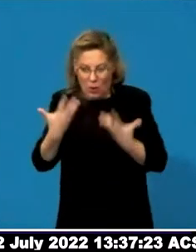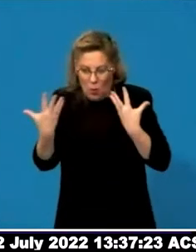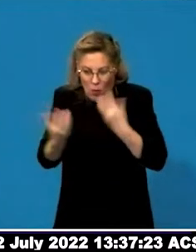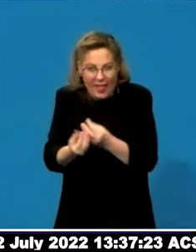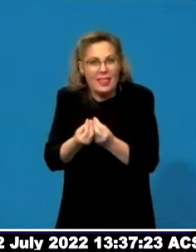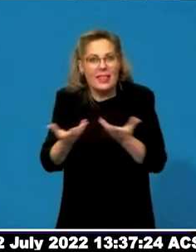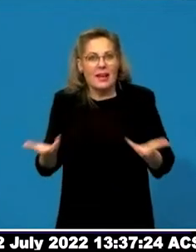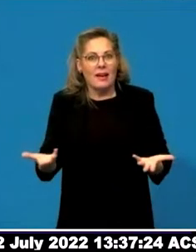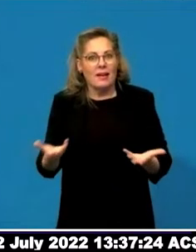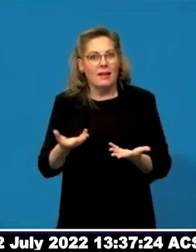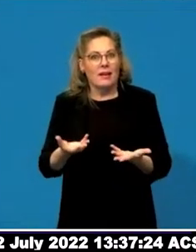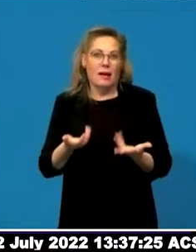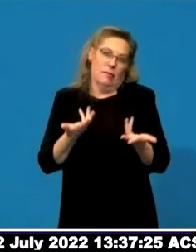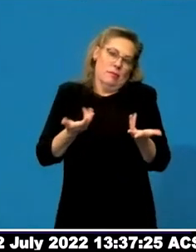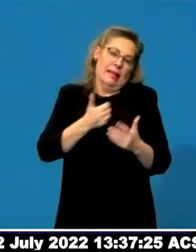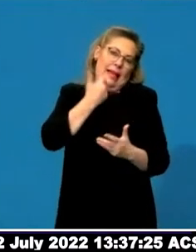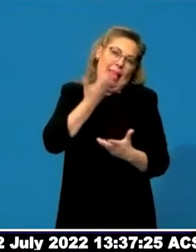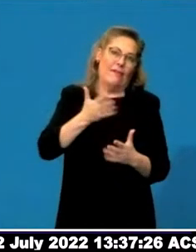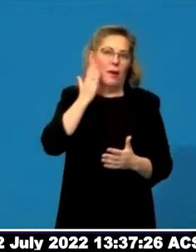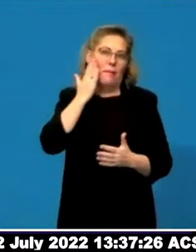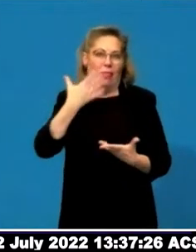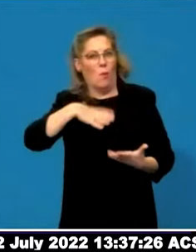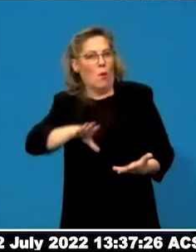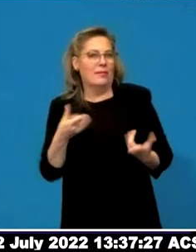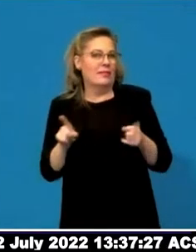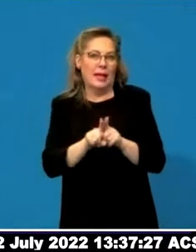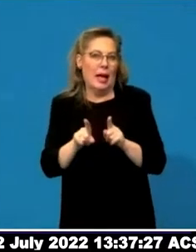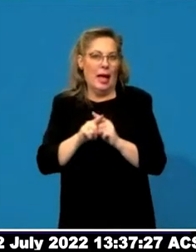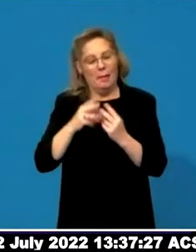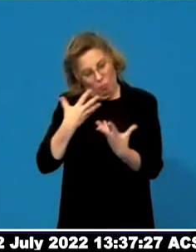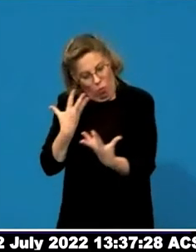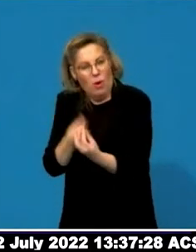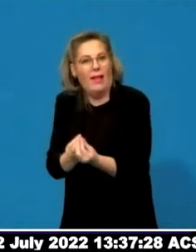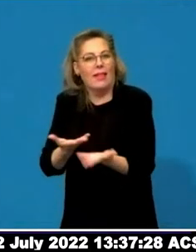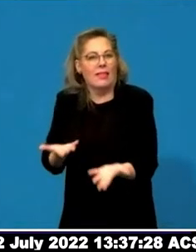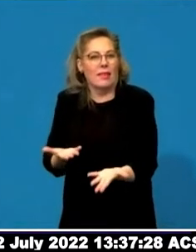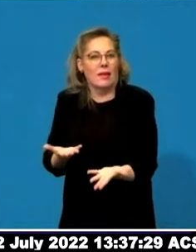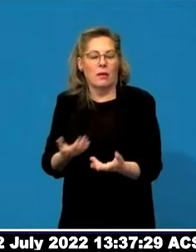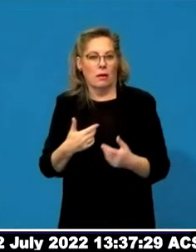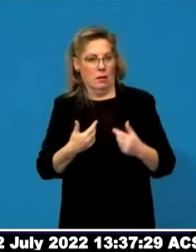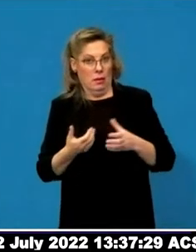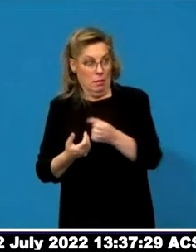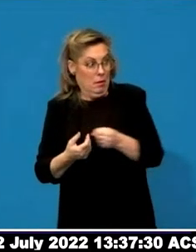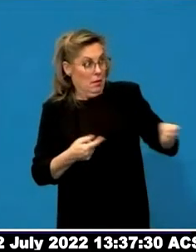Every mother does that. MS McMAHON: Yes. You - you can never trust anybody else looking after